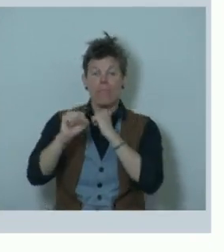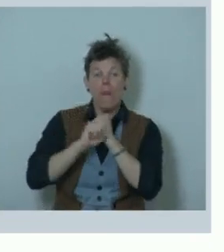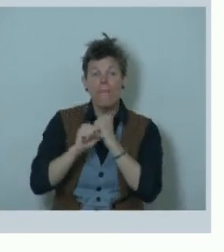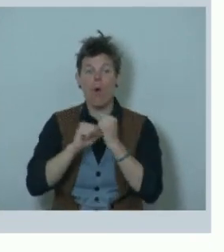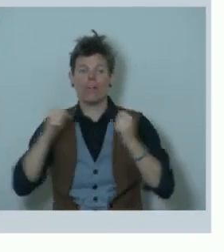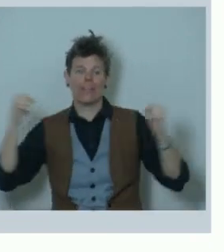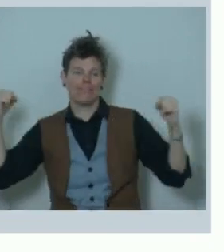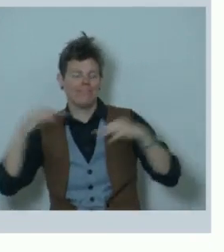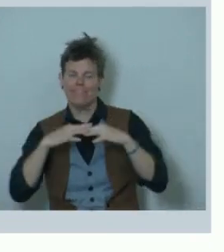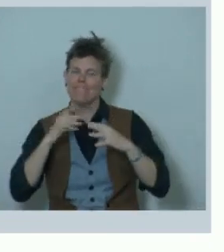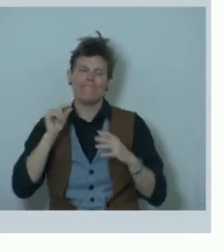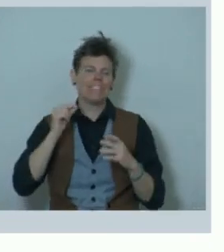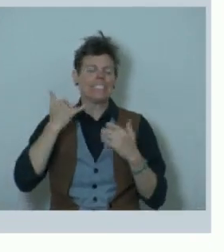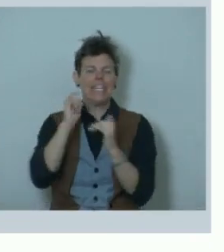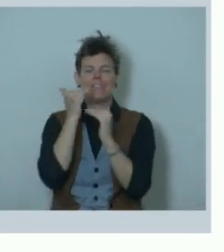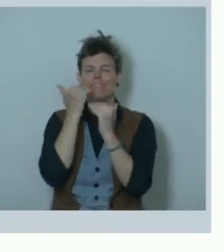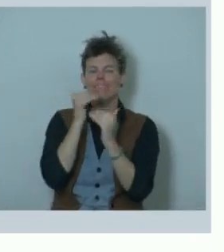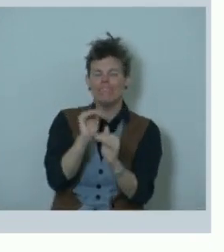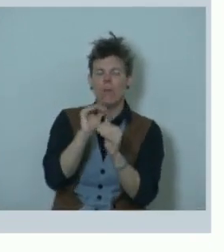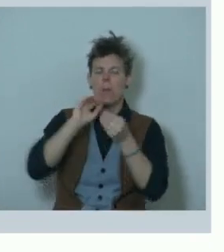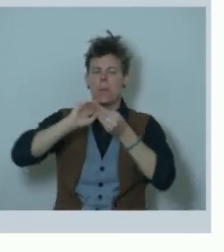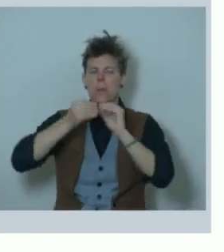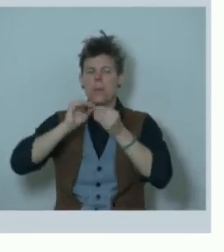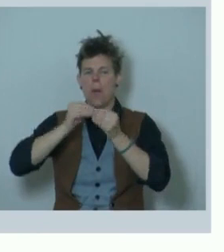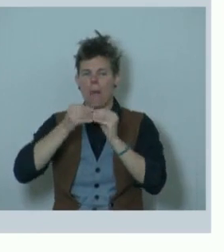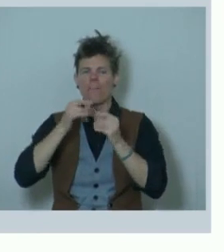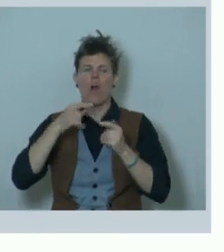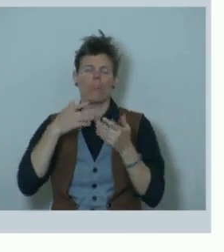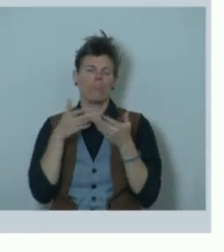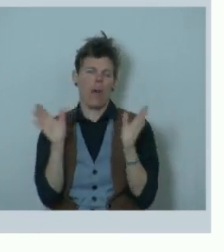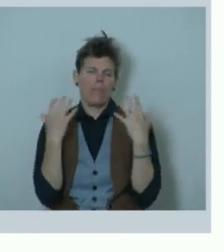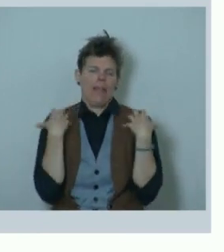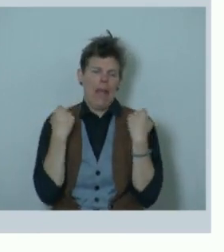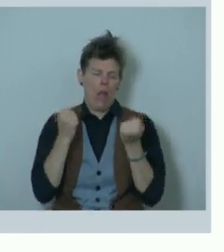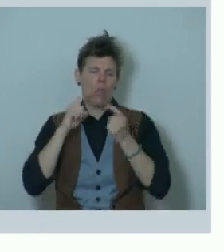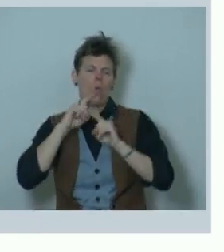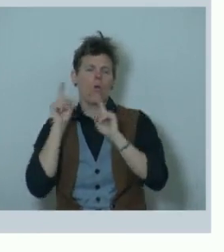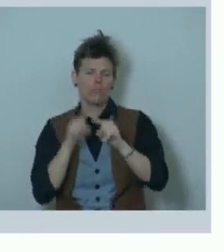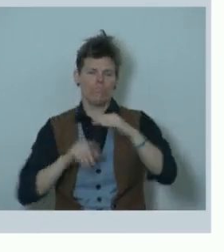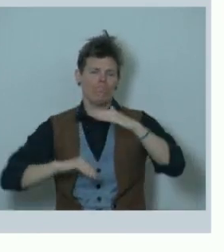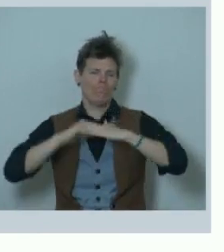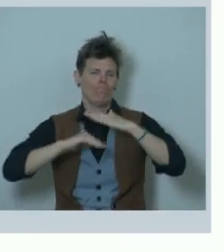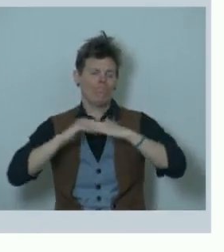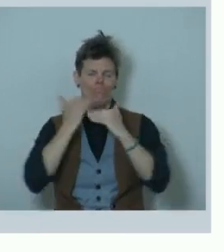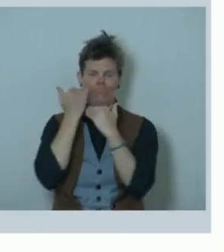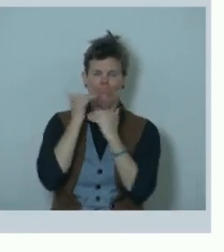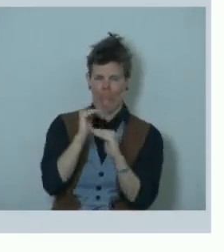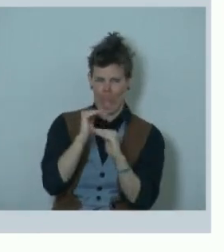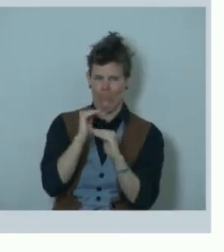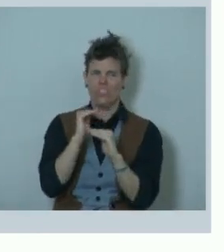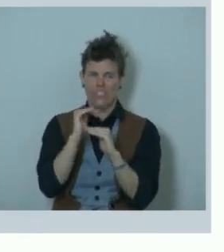LIKELY NOT TO BE PROMOTED OR THEY MAY STAY IN A RESTRICTED PUBLIC HEALTH ORDER.